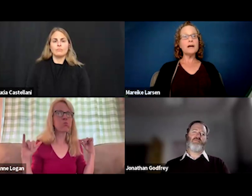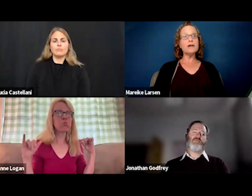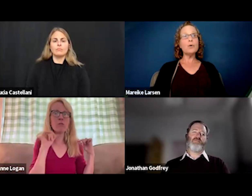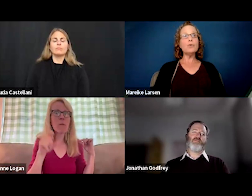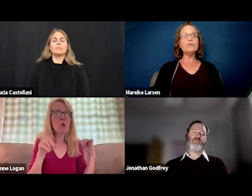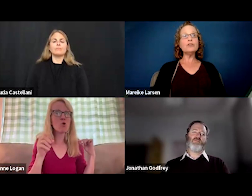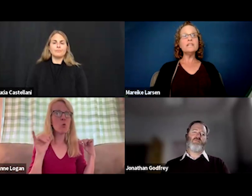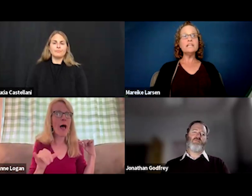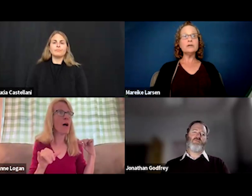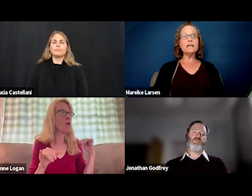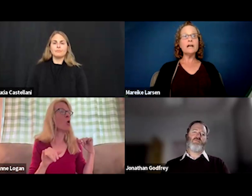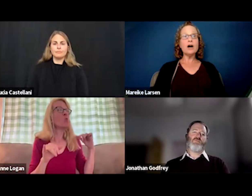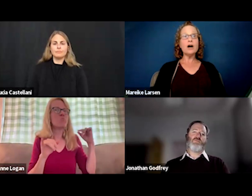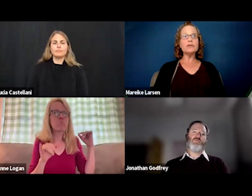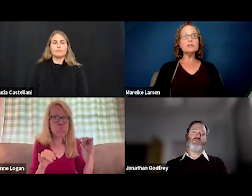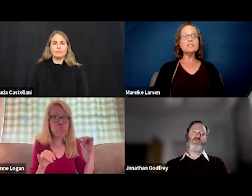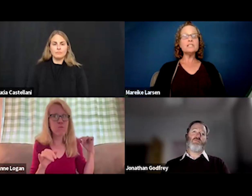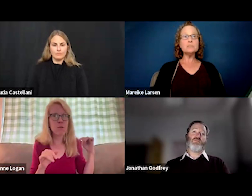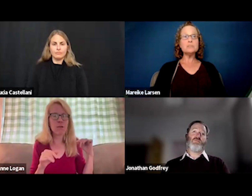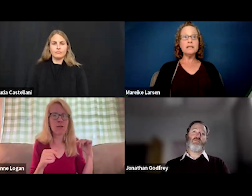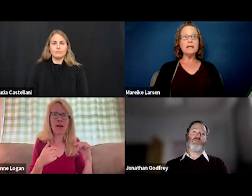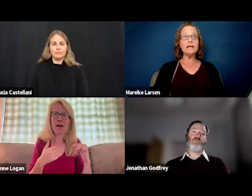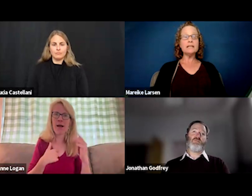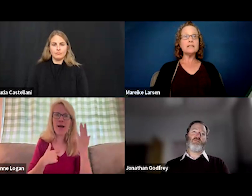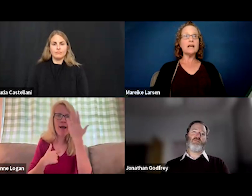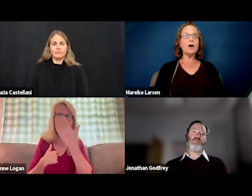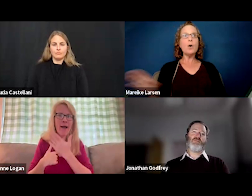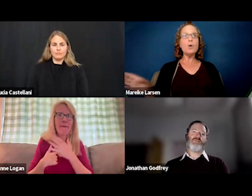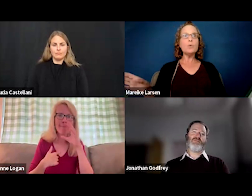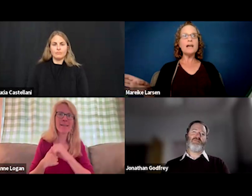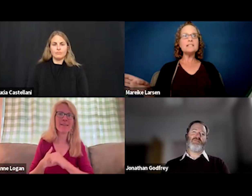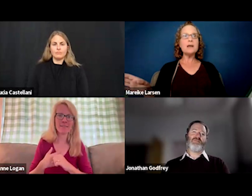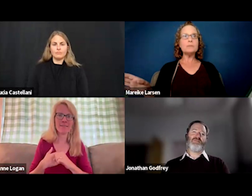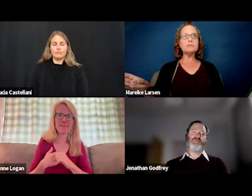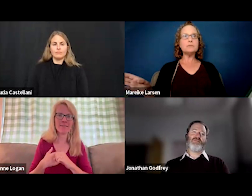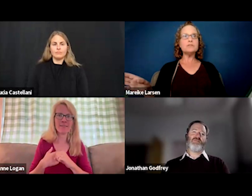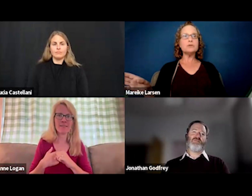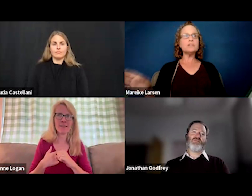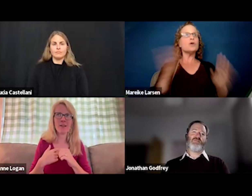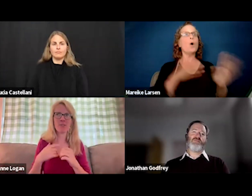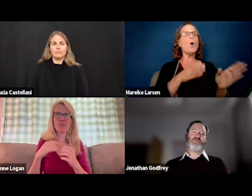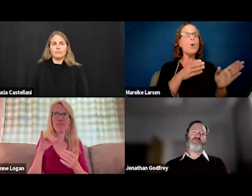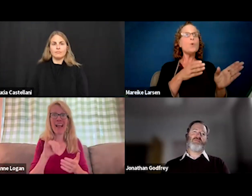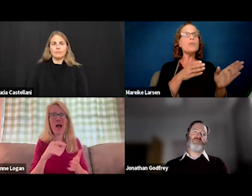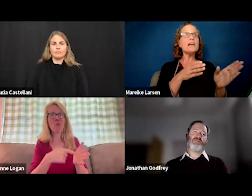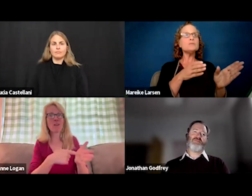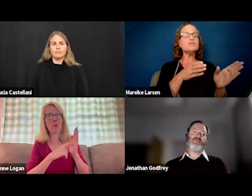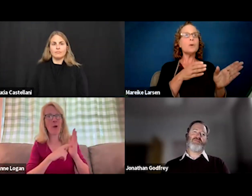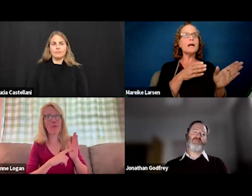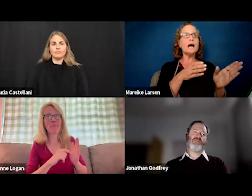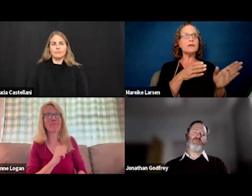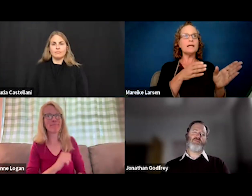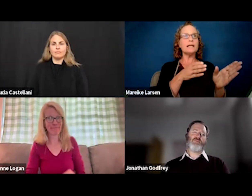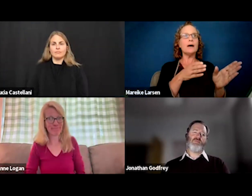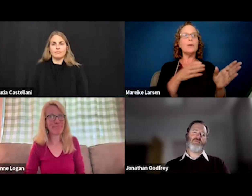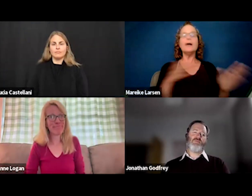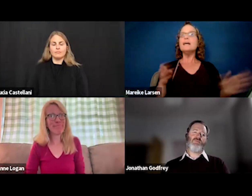by overhearing others speaking and saying, oh, that's how I'm supposed to do this. Or, oh, that's what's going on right now.